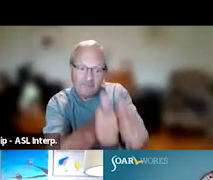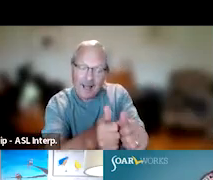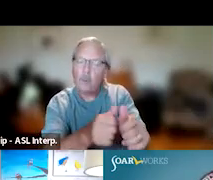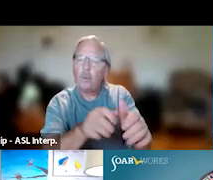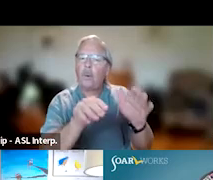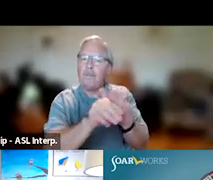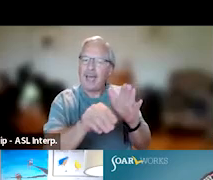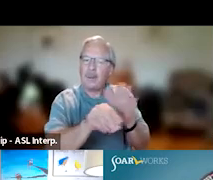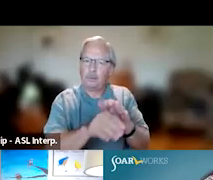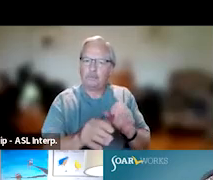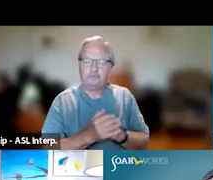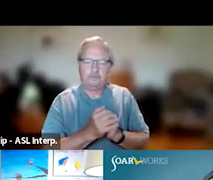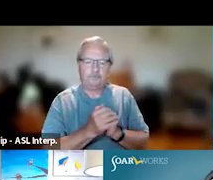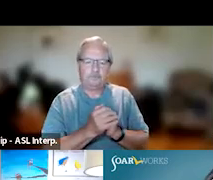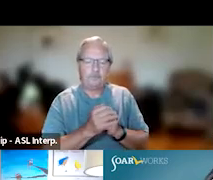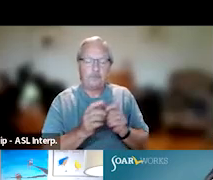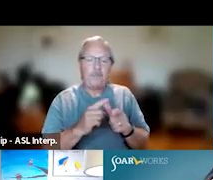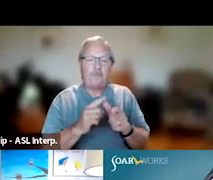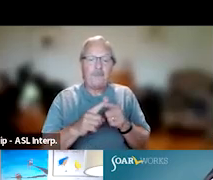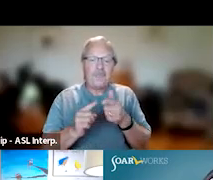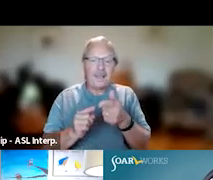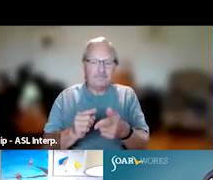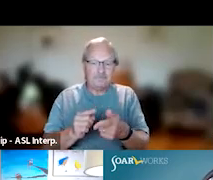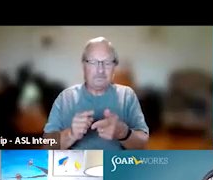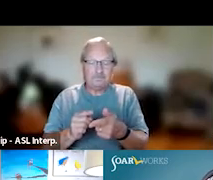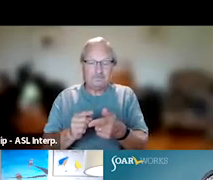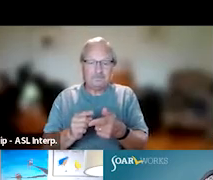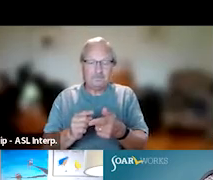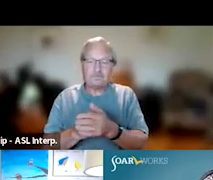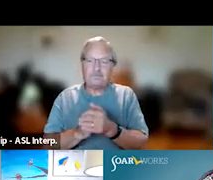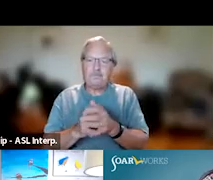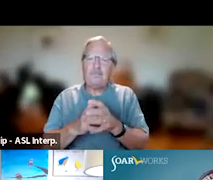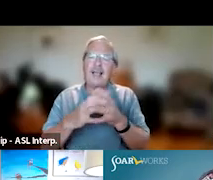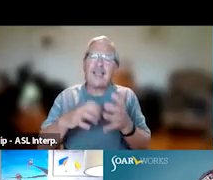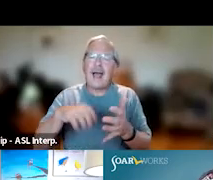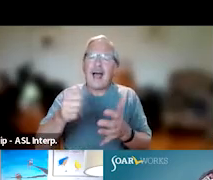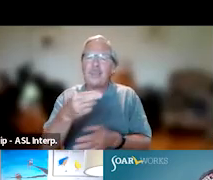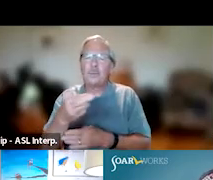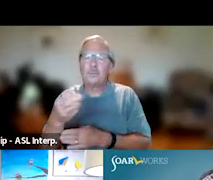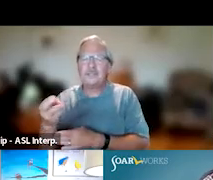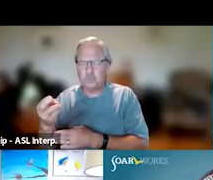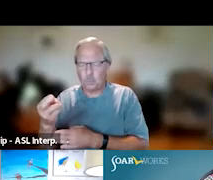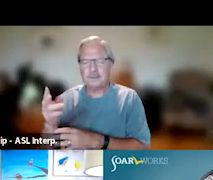And then there's, you know, a lot of other resources available in the tools